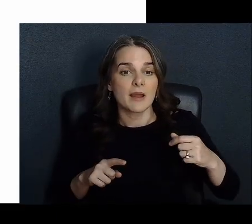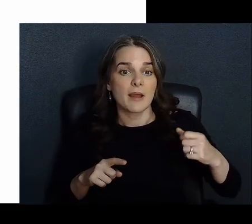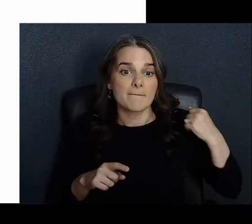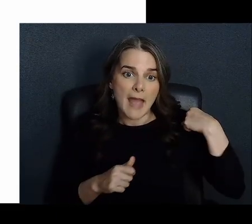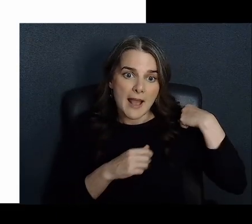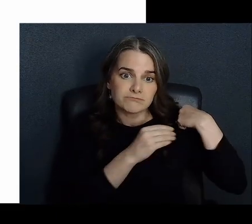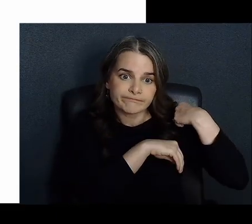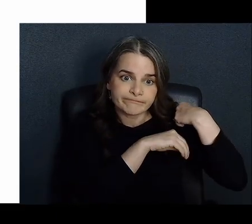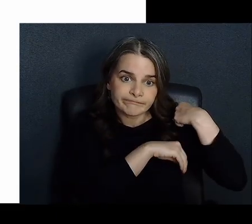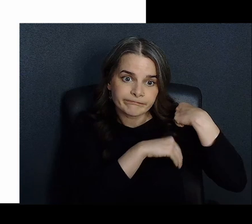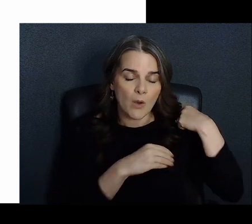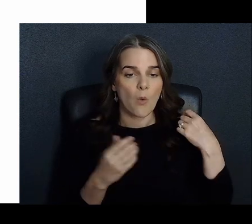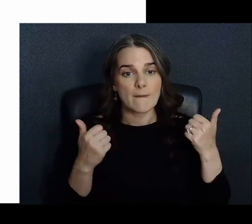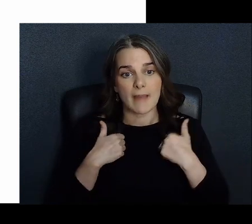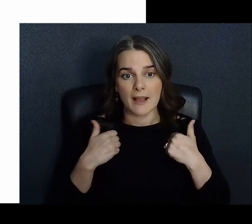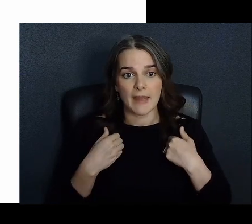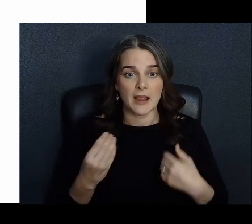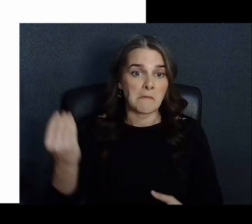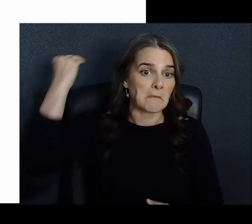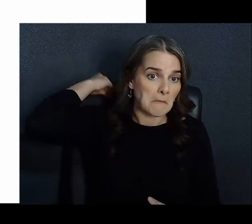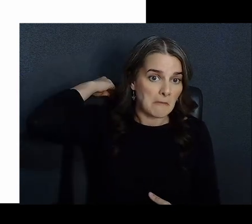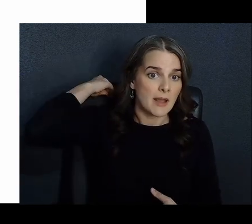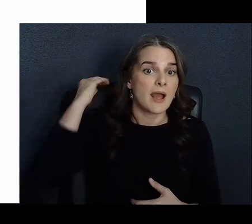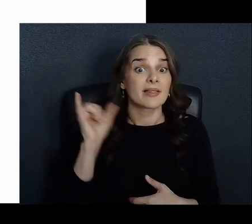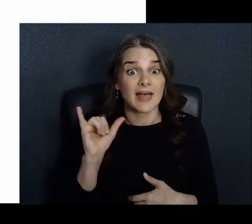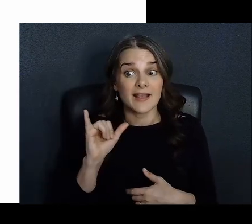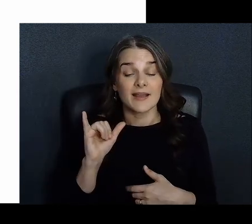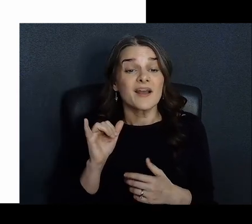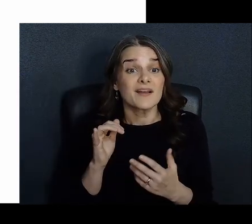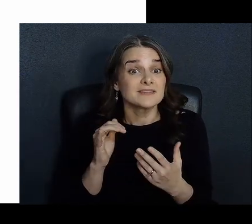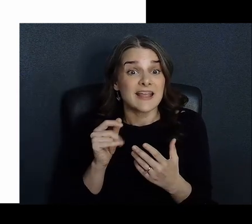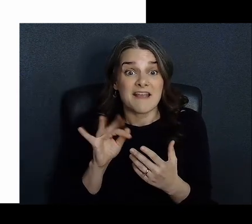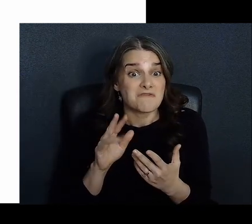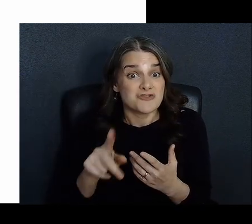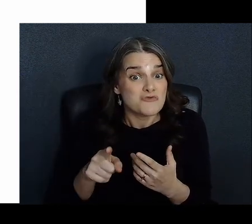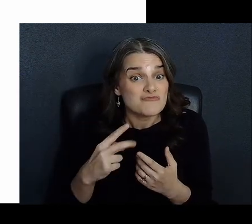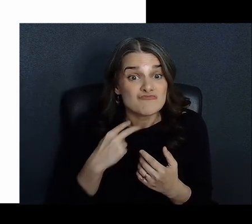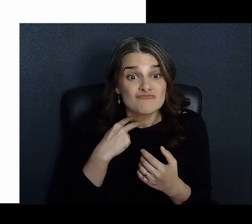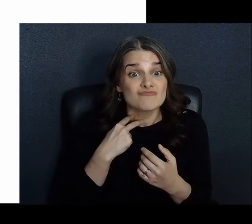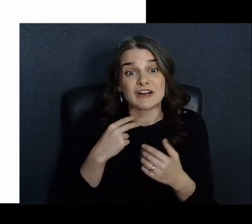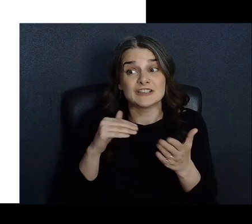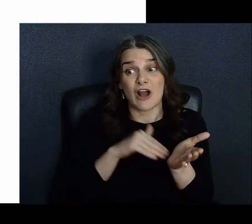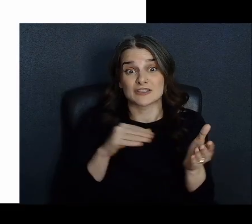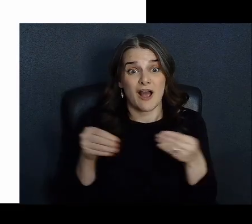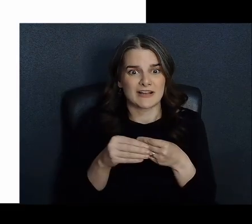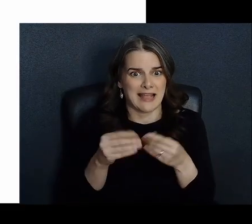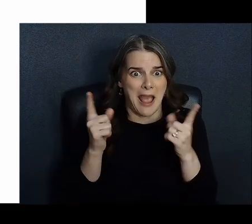like happened to me two weeks ago for two hours, I could be entertained by listening to a book in my case.